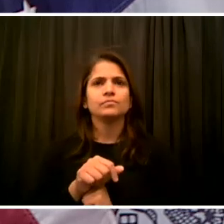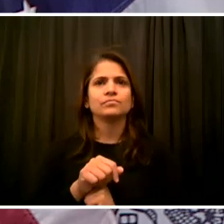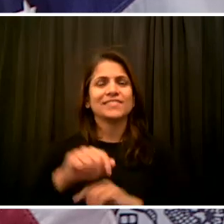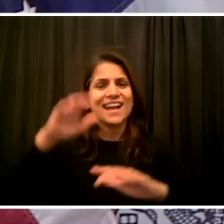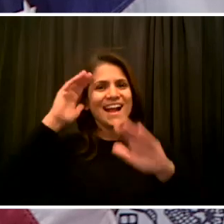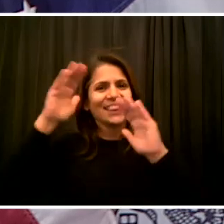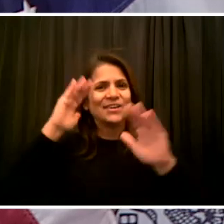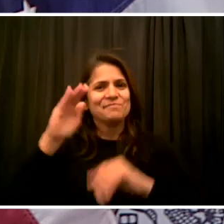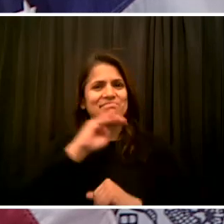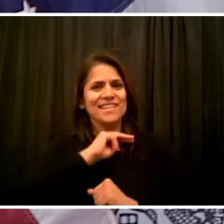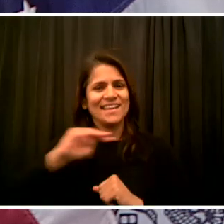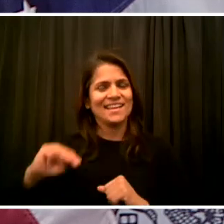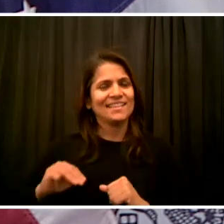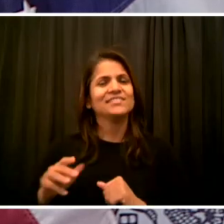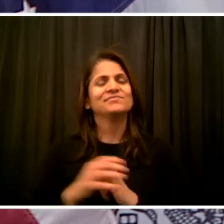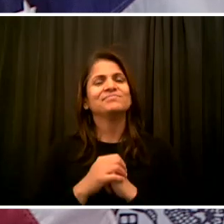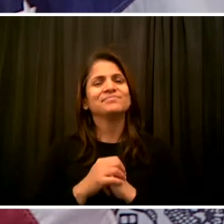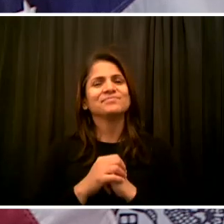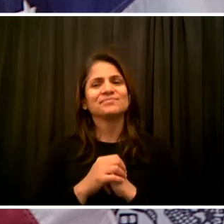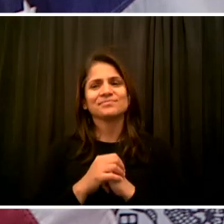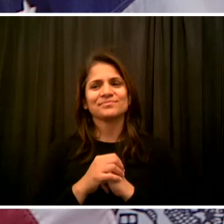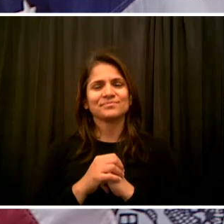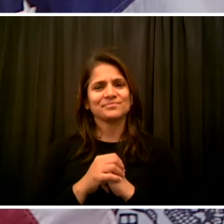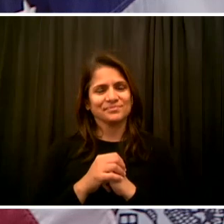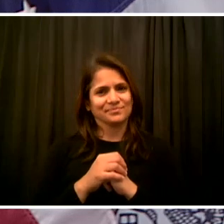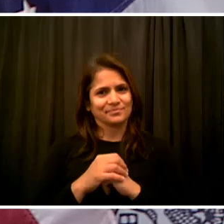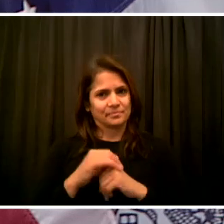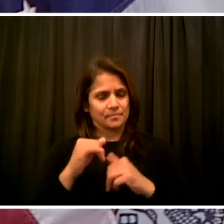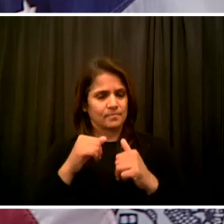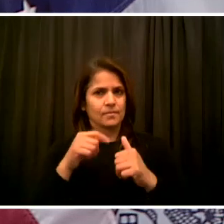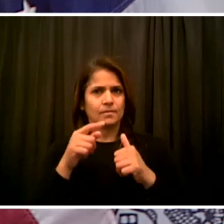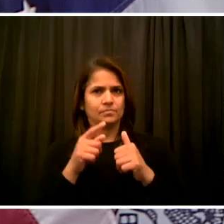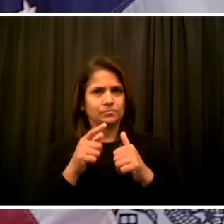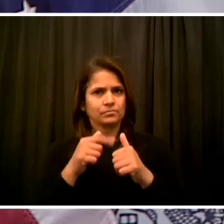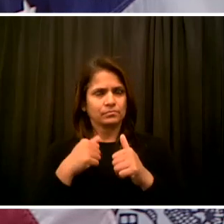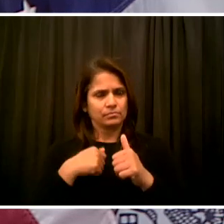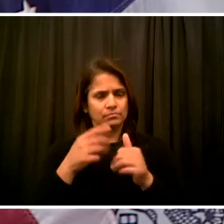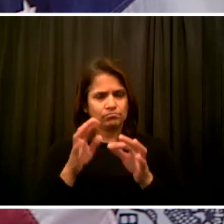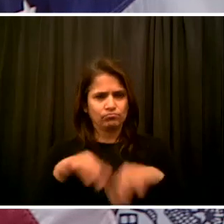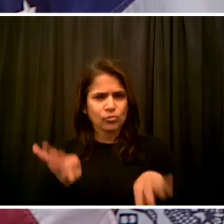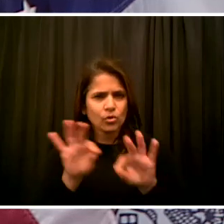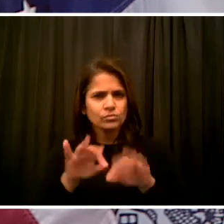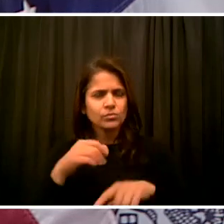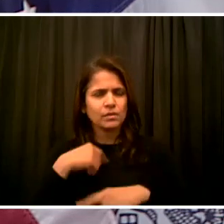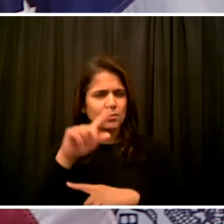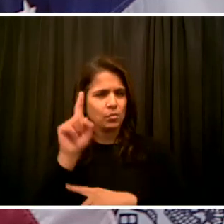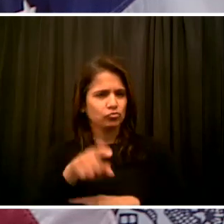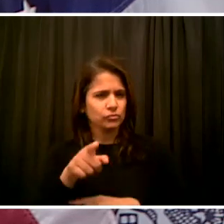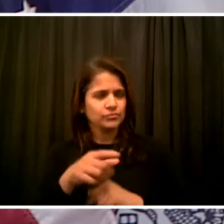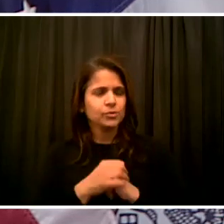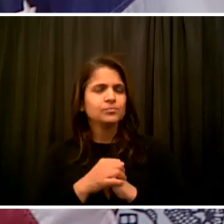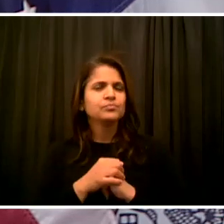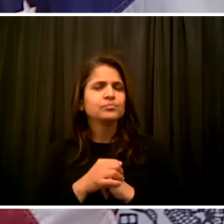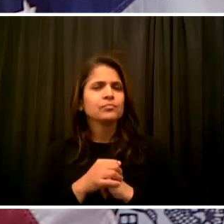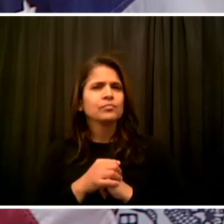NEXT, WE FROM ANNA FROM "THE DAILY NEW"S. HI, MR. MAYOR.